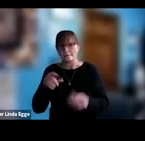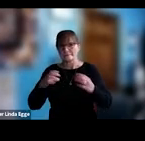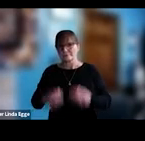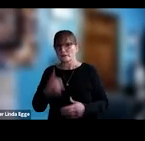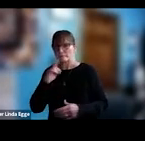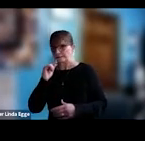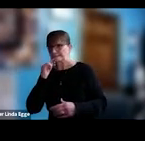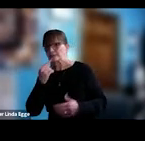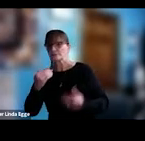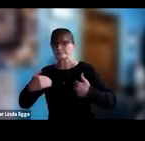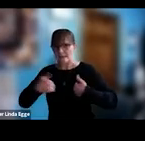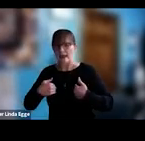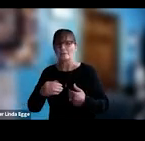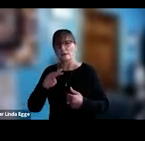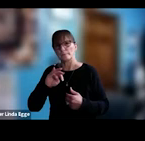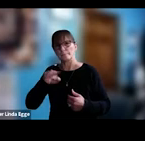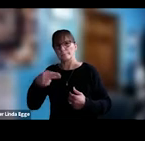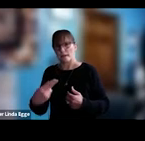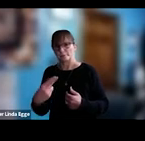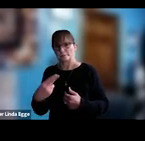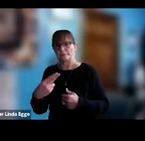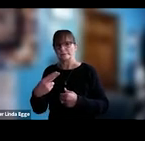does have a methamphetamine-based delusion,